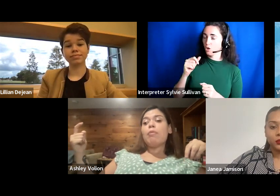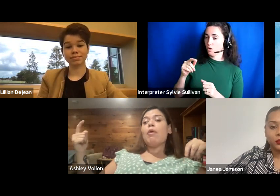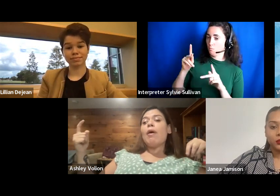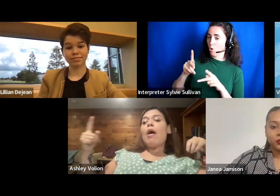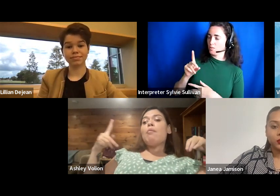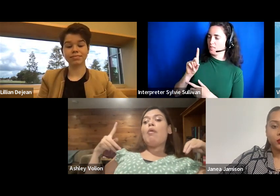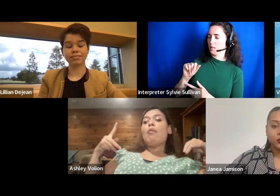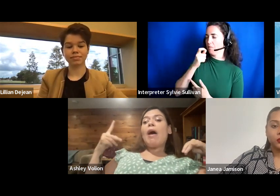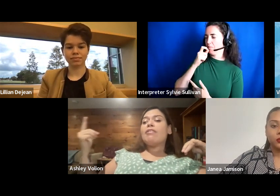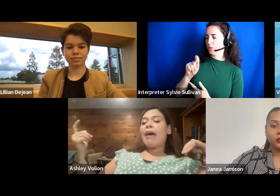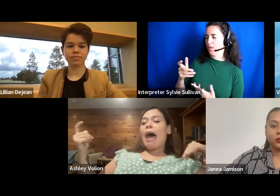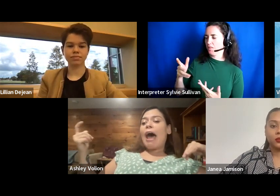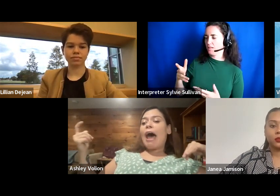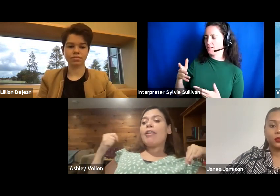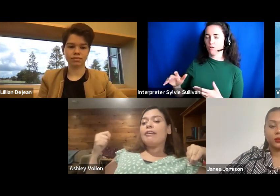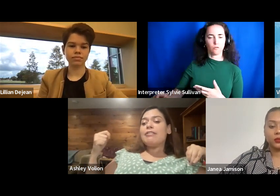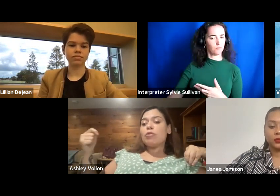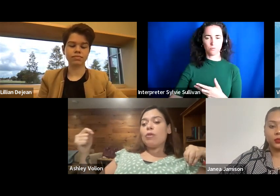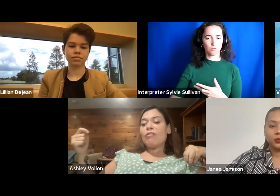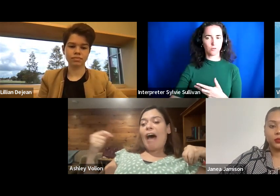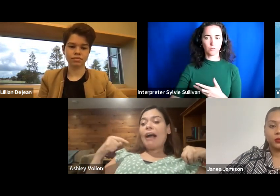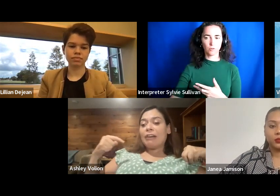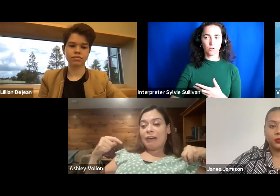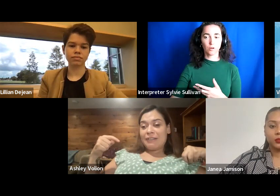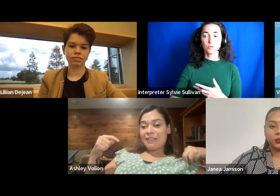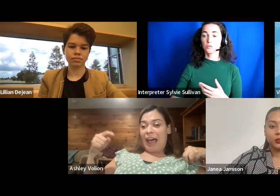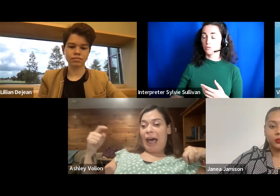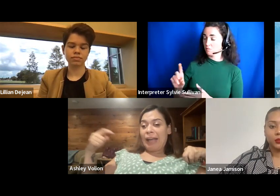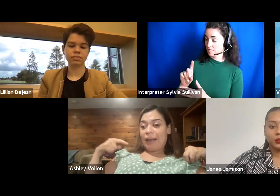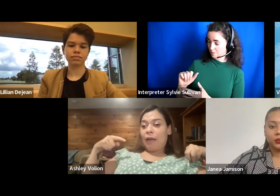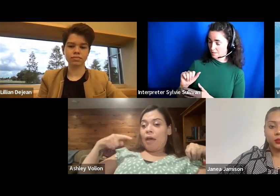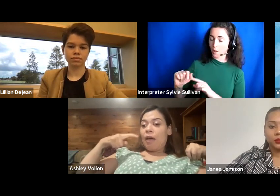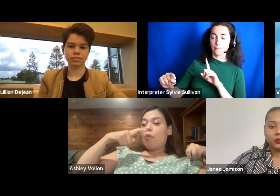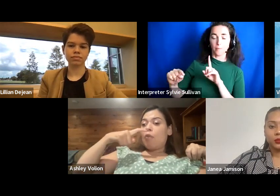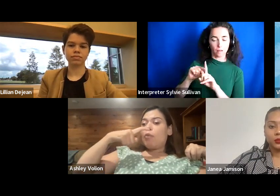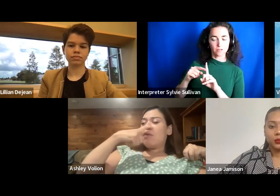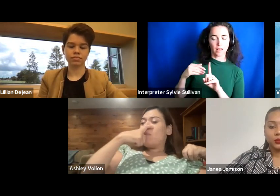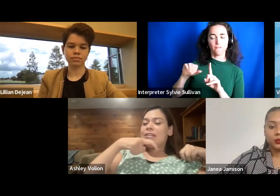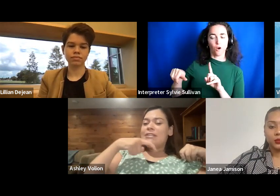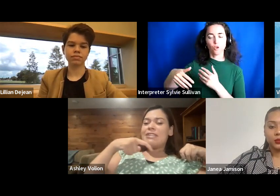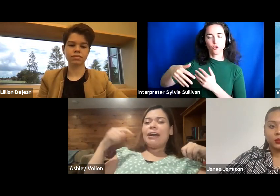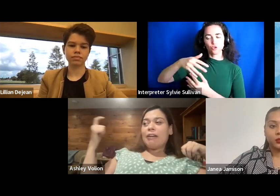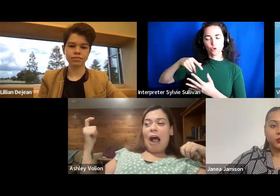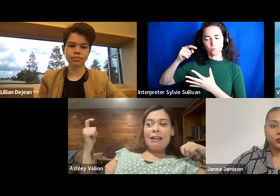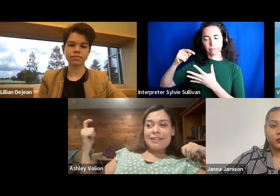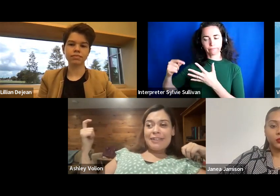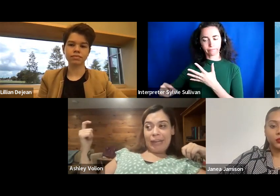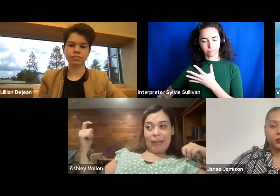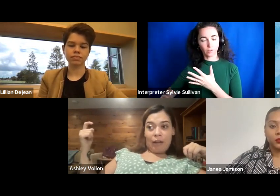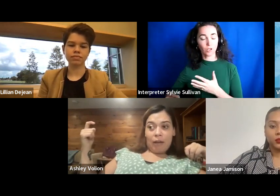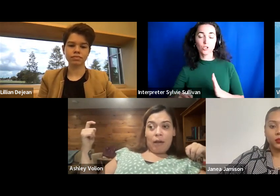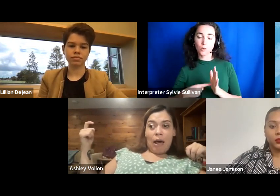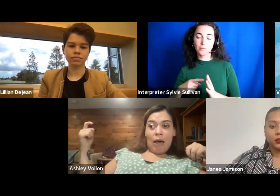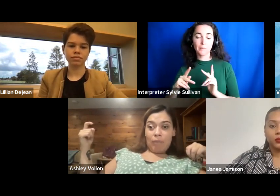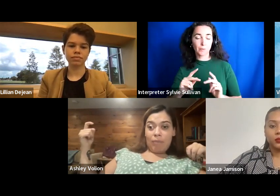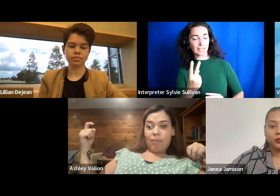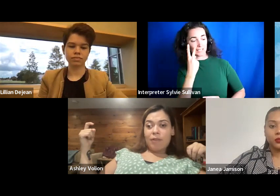Well, we also have other social factors, but people can steer not see